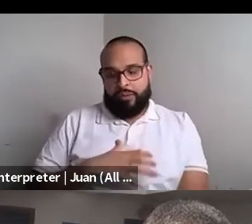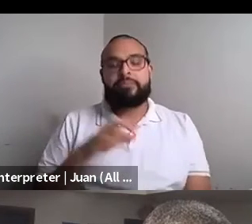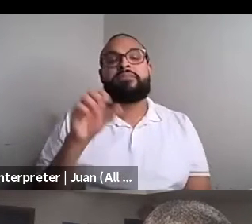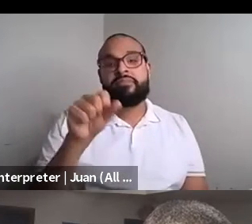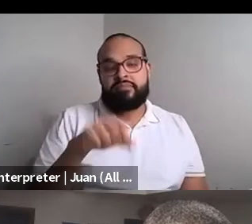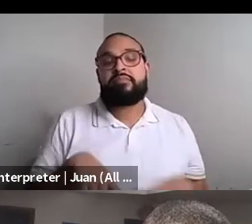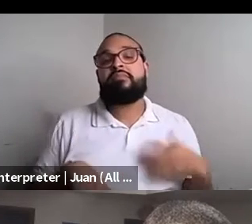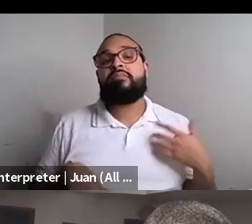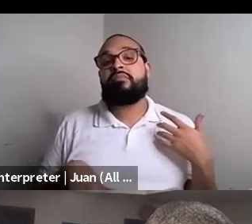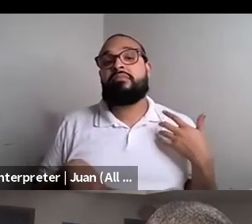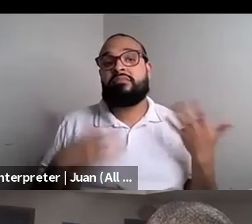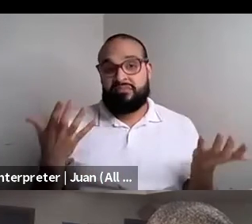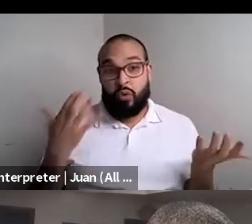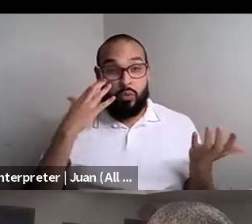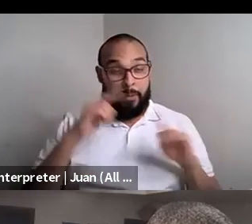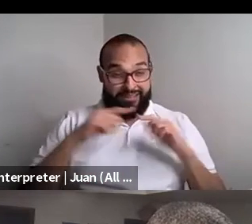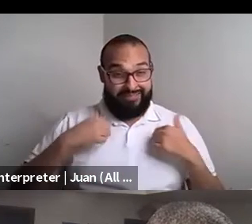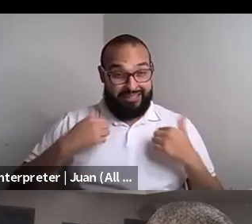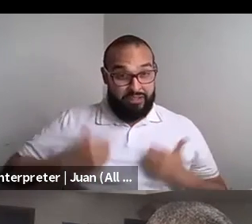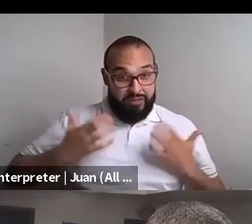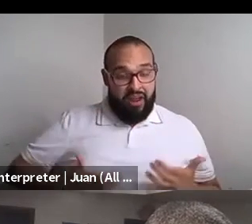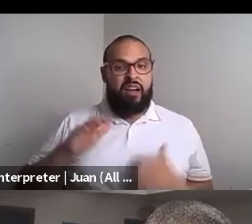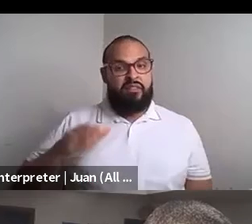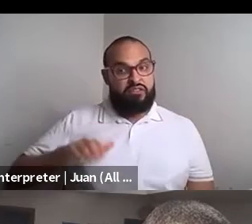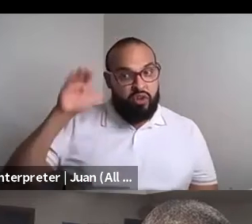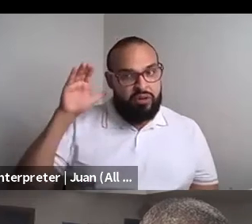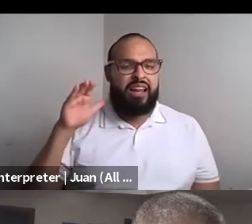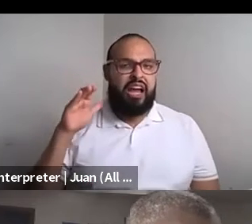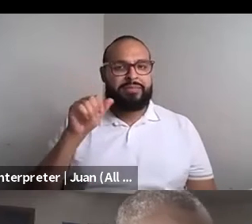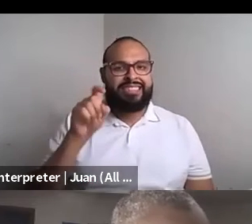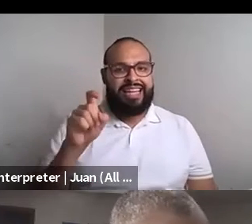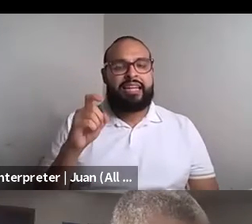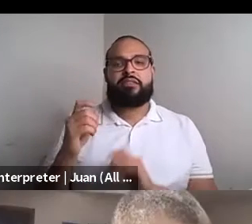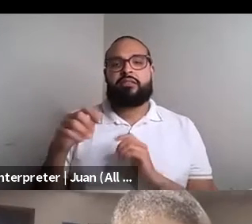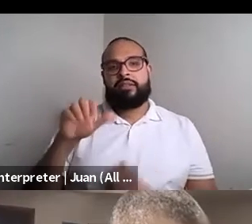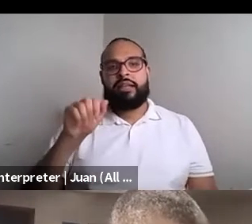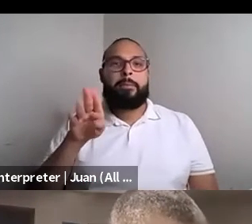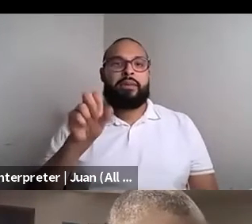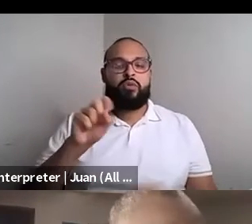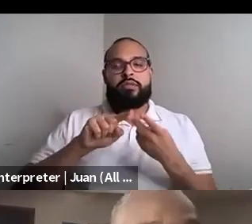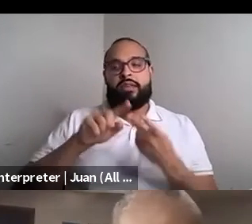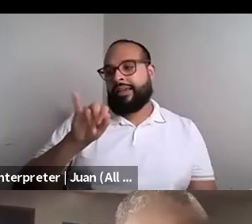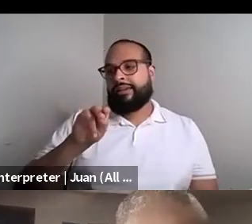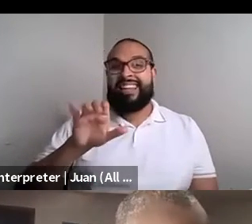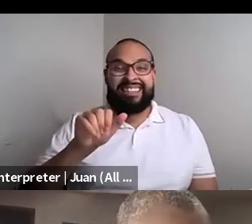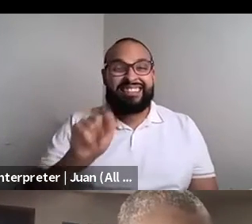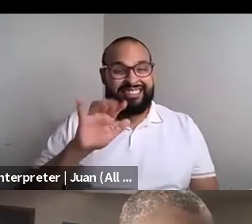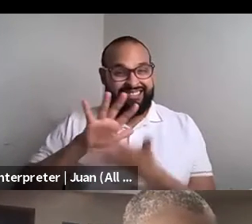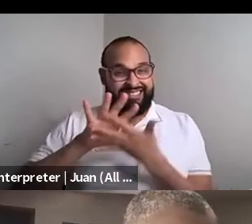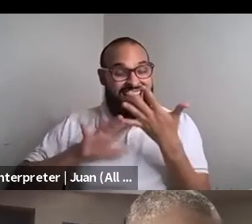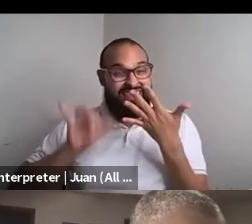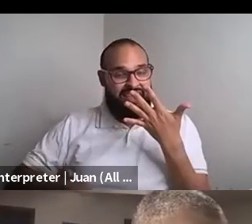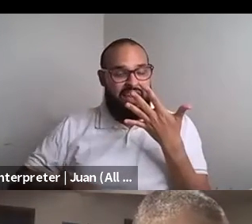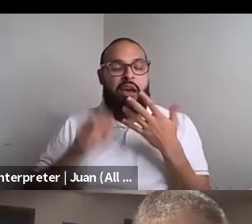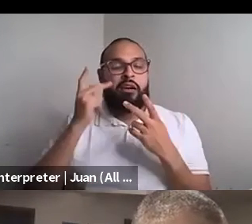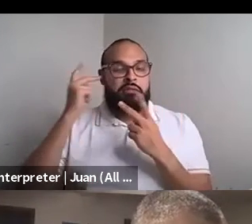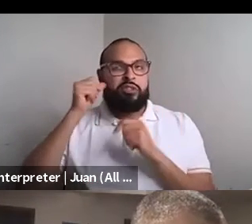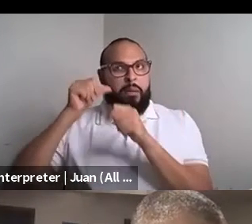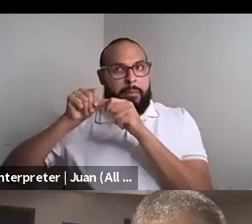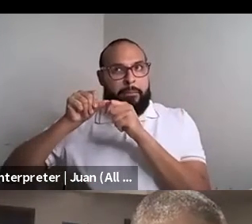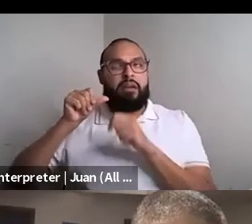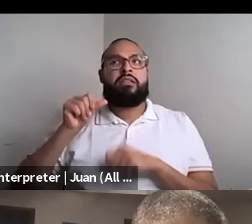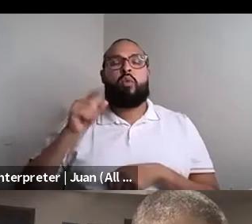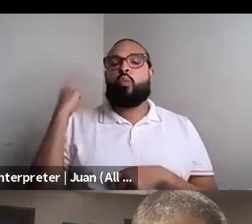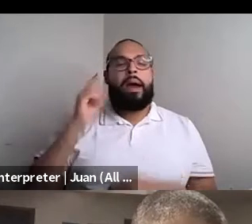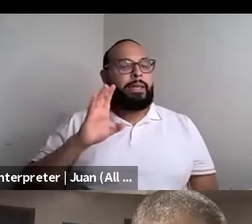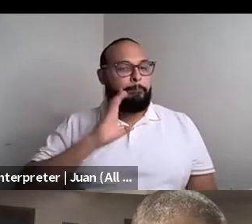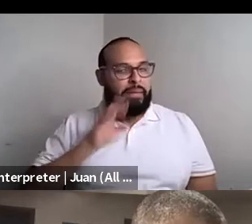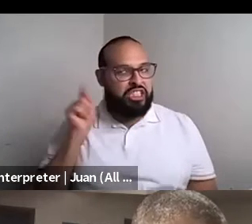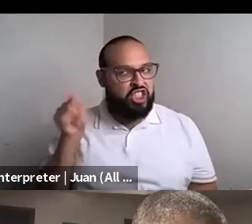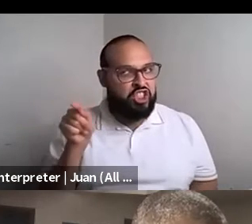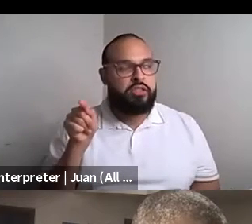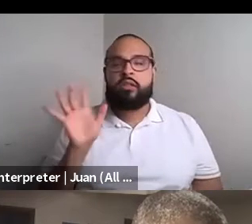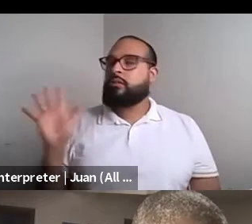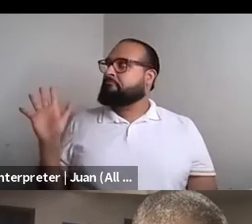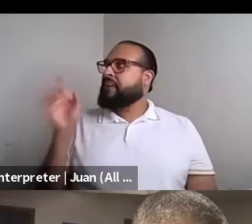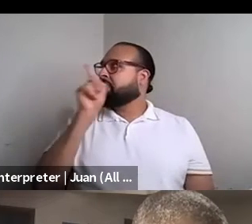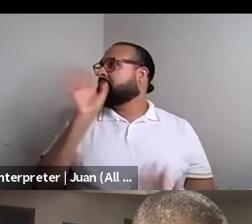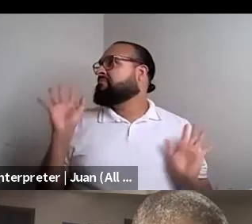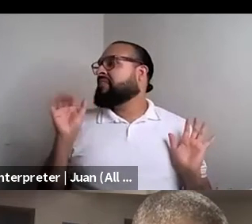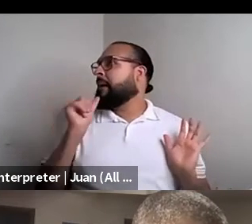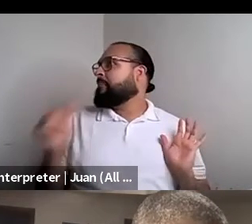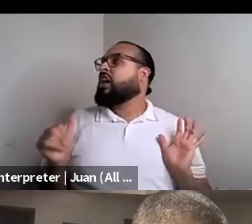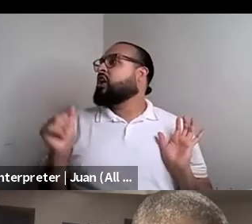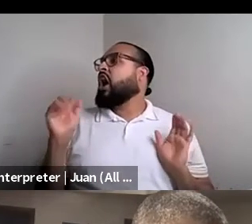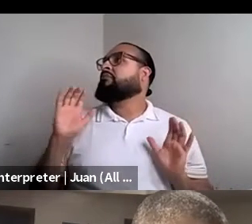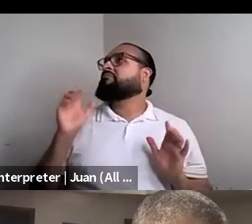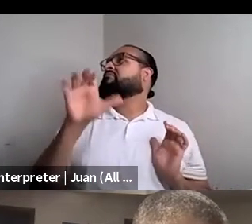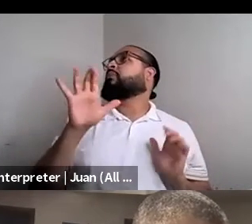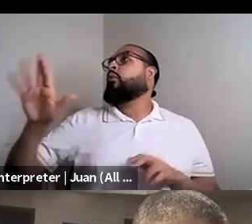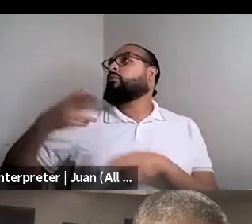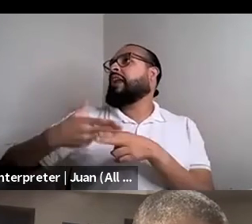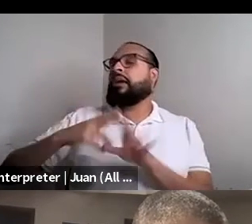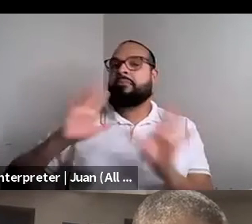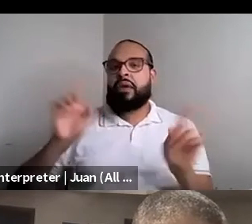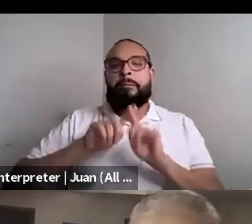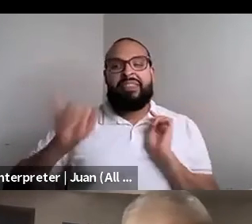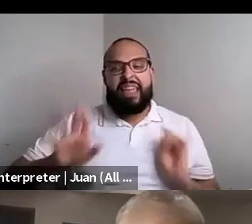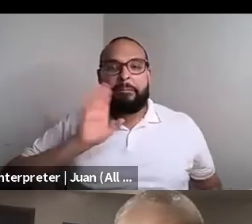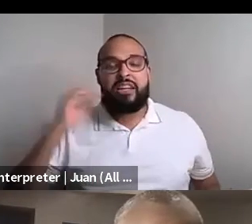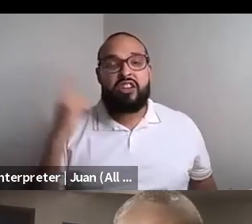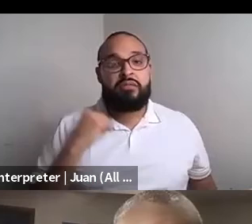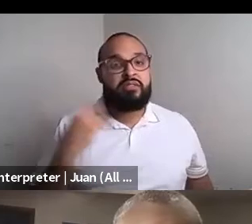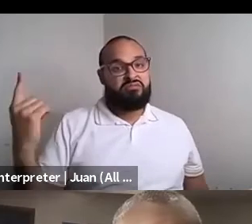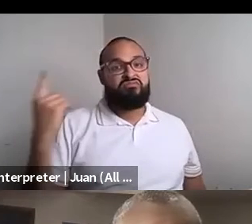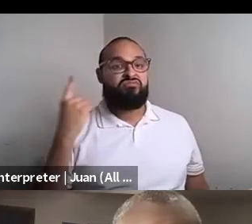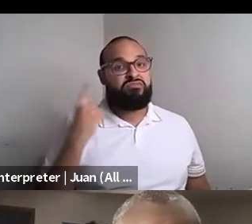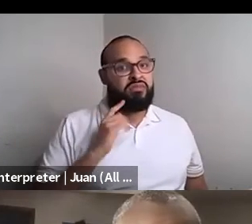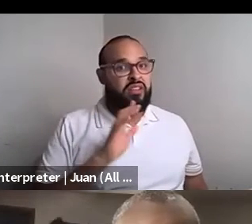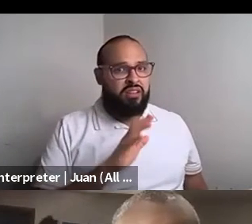Kokumo: Like being a survivor of childhood sexual abuse and says, things like that. And I remember, always having this one particular bitch per All I'm looking at I'm looking at Rackspace name but this which would always mother fucking like you have a mess up. They were defaulters